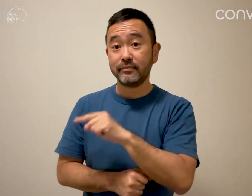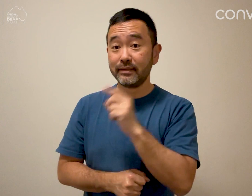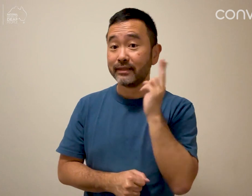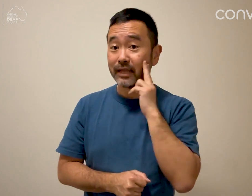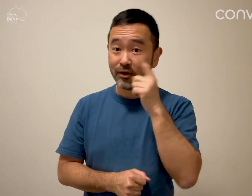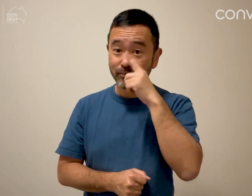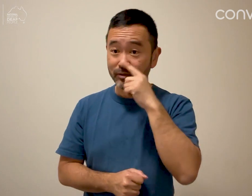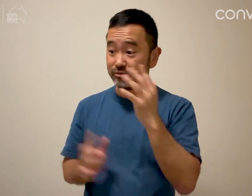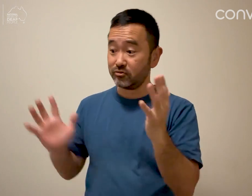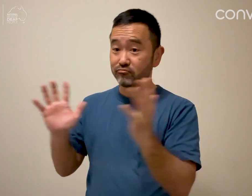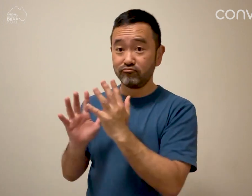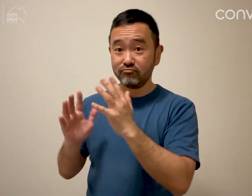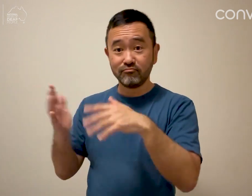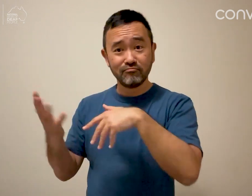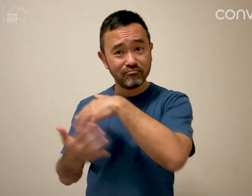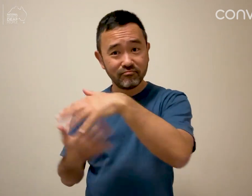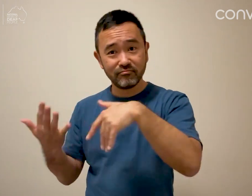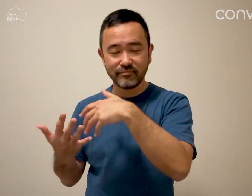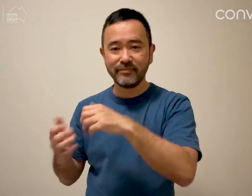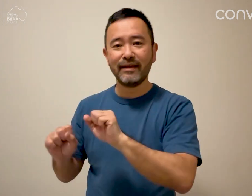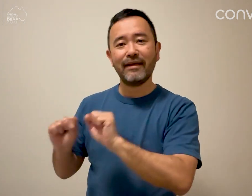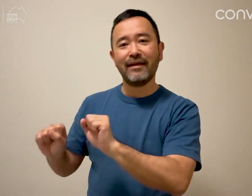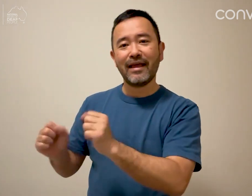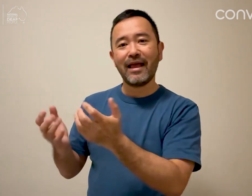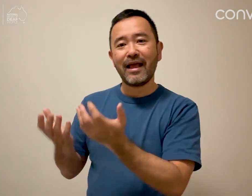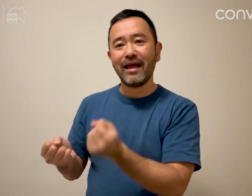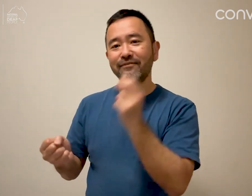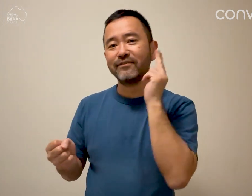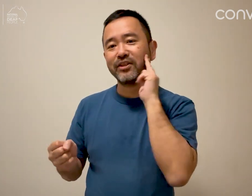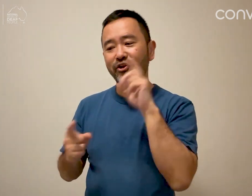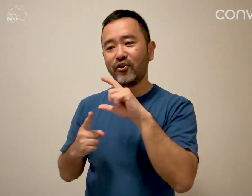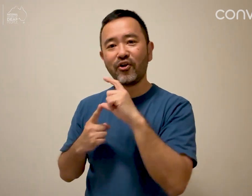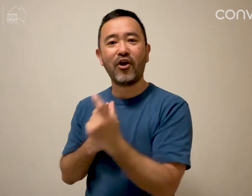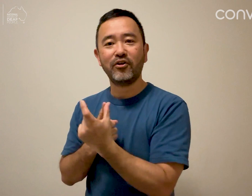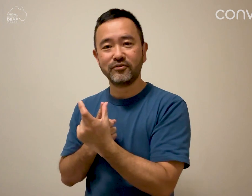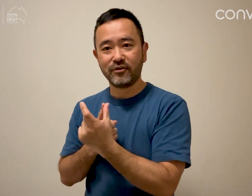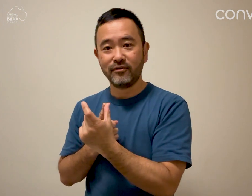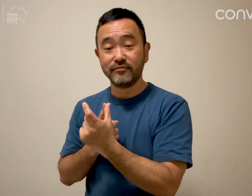Deaf people come together to socialise and they have their own culture.